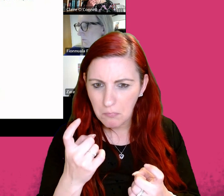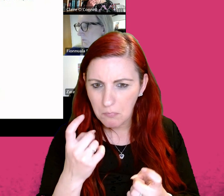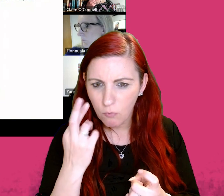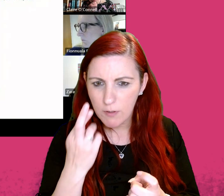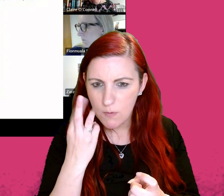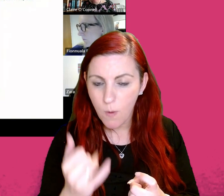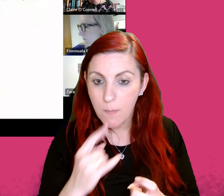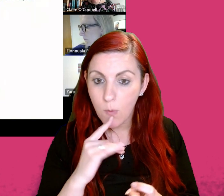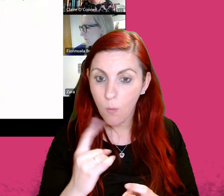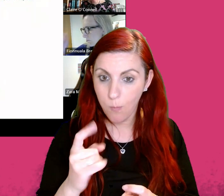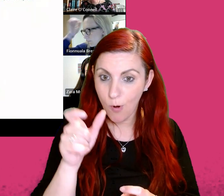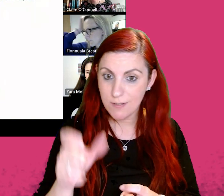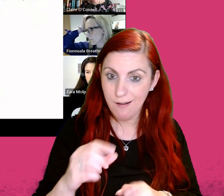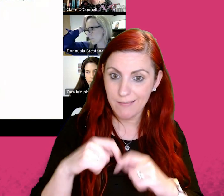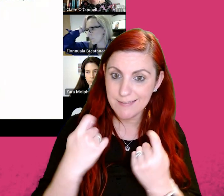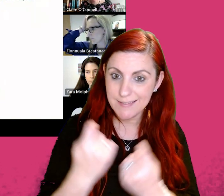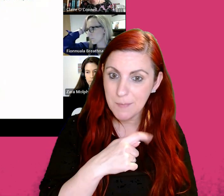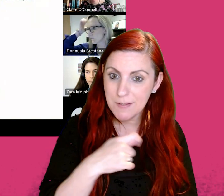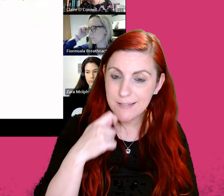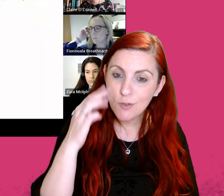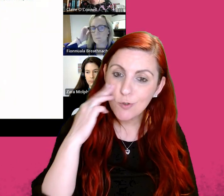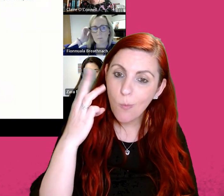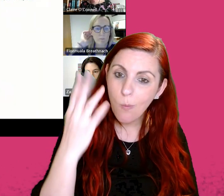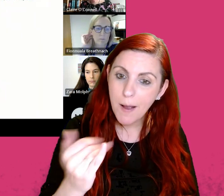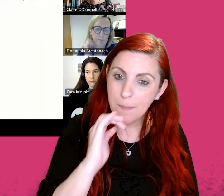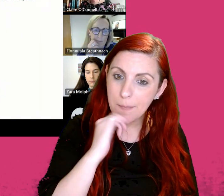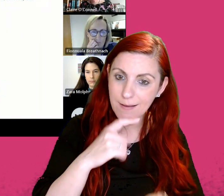the team said actually you know what it's because the time you know from the time of injury we are